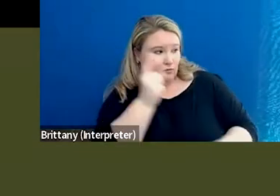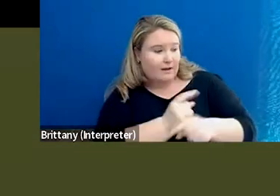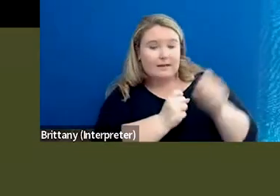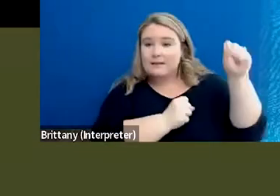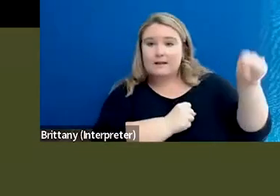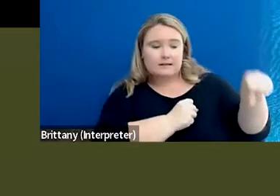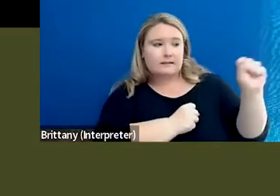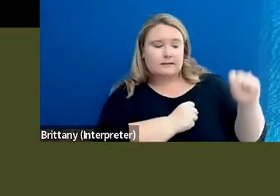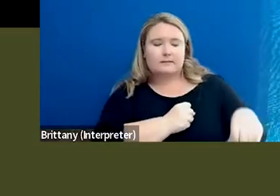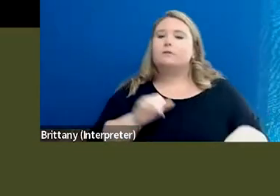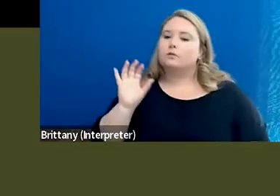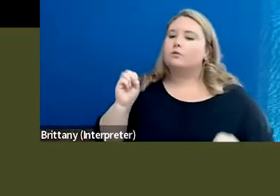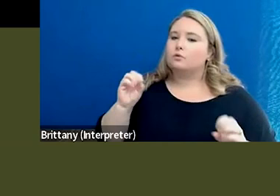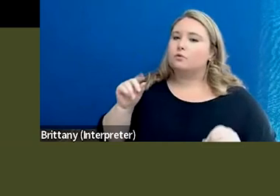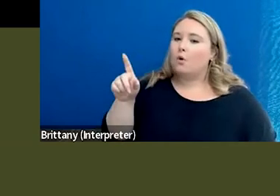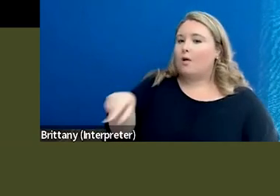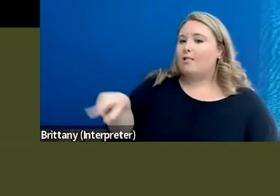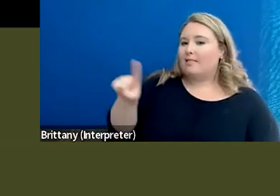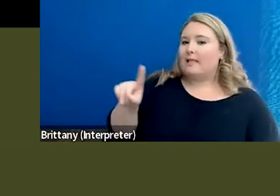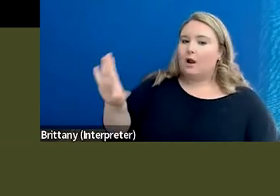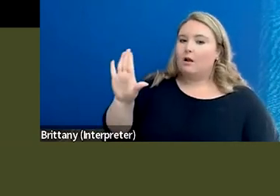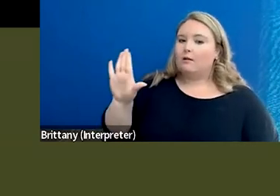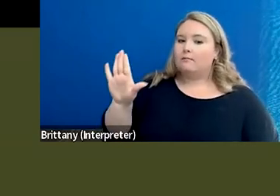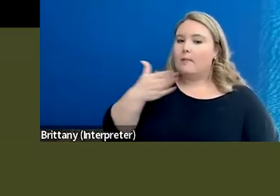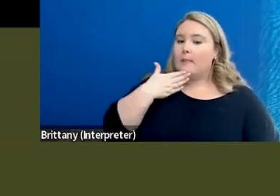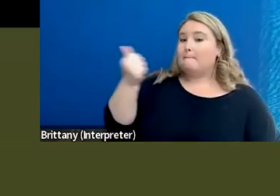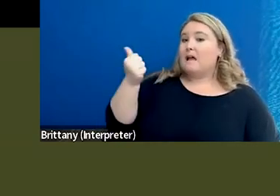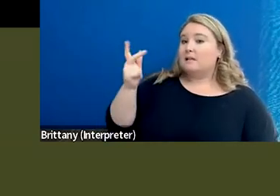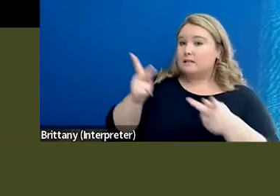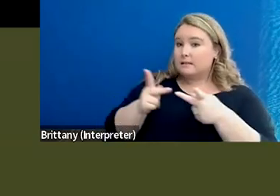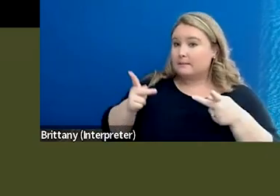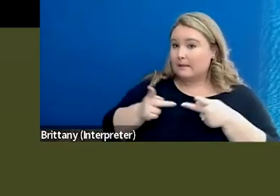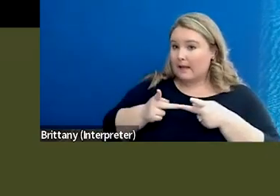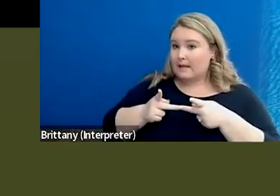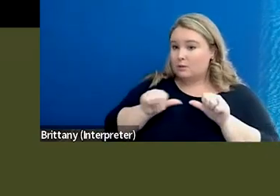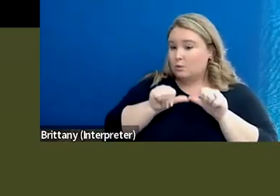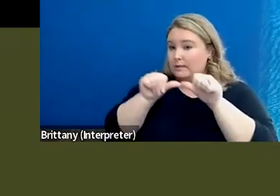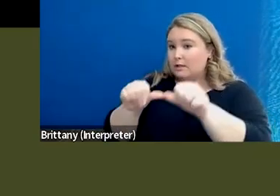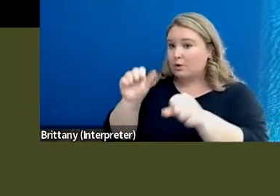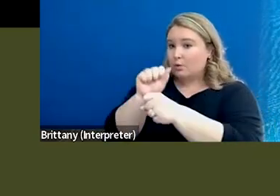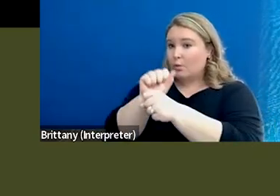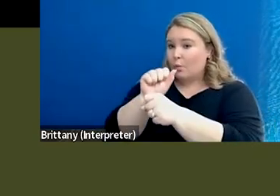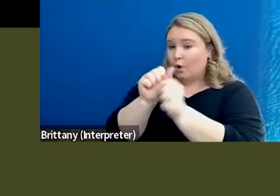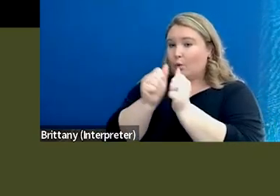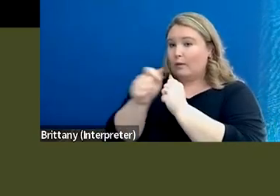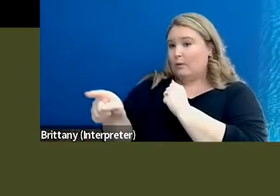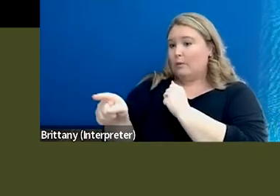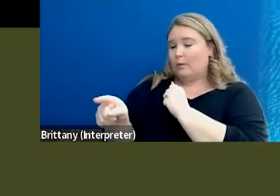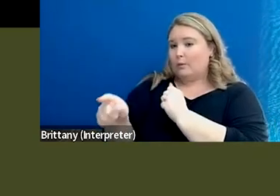[Debbie] Yeah, so they're probably the best place to continue to work with you and help you.